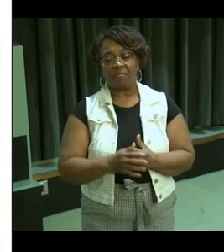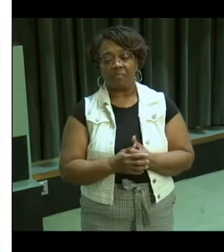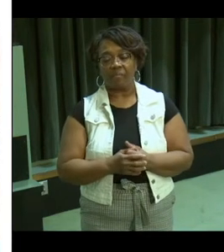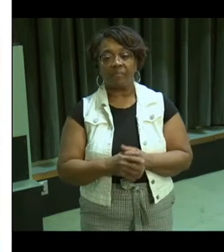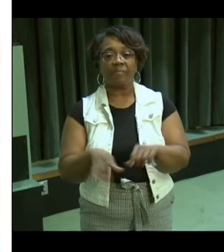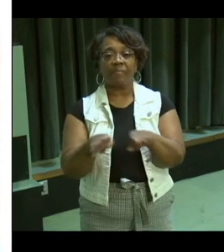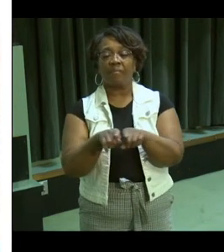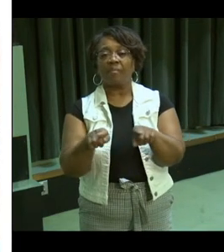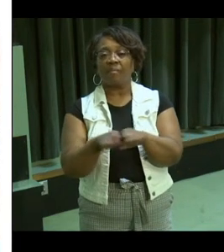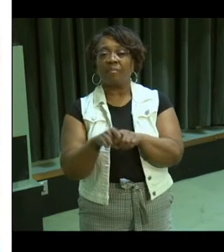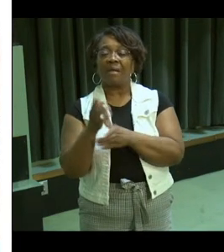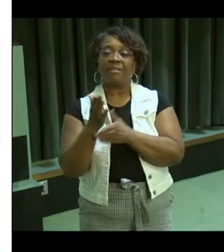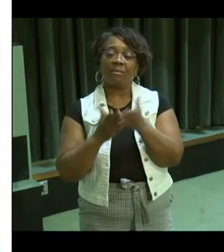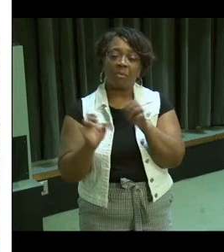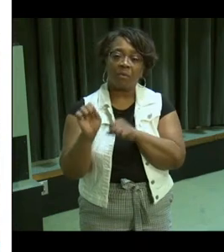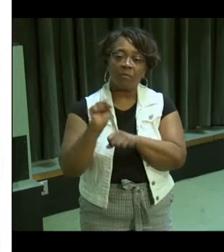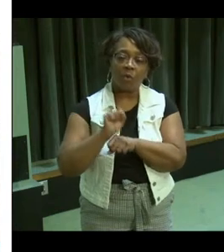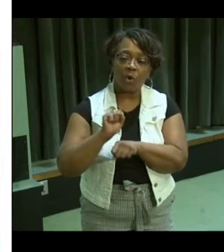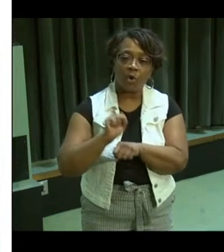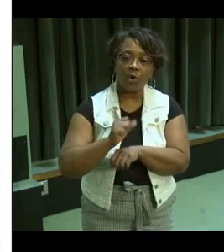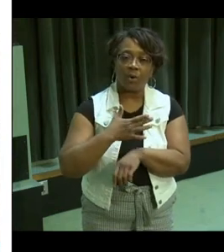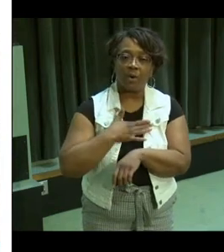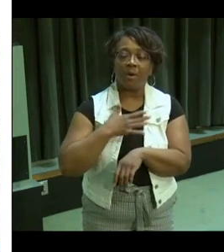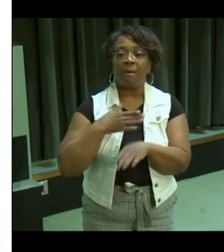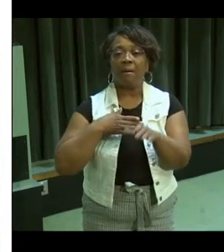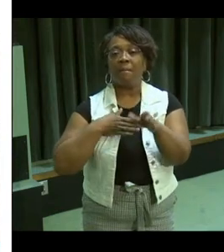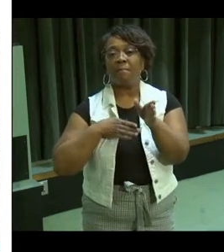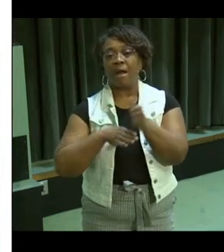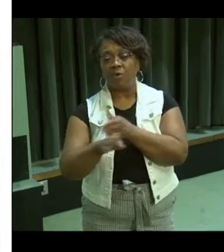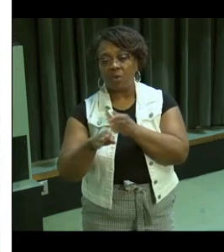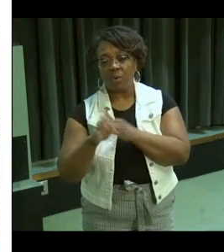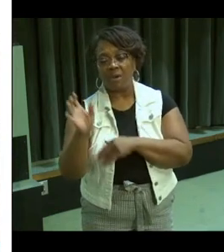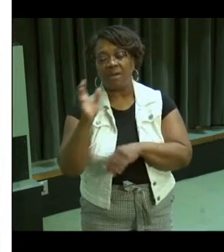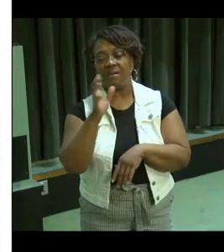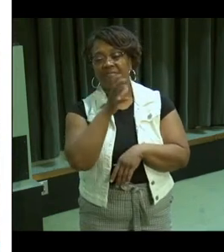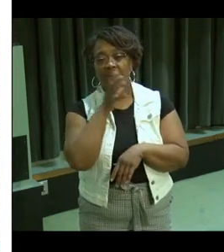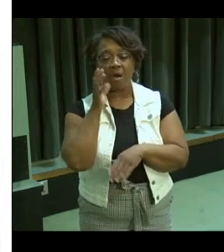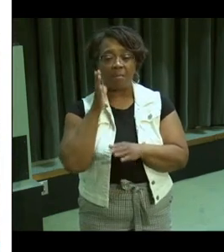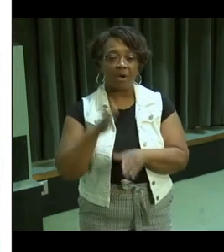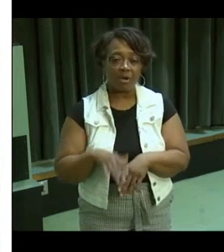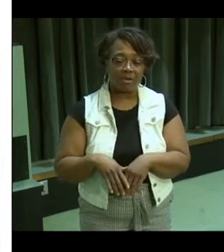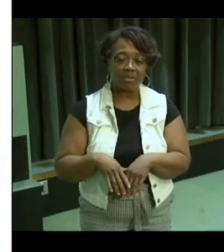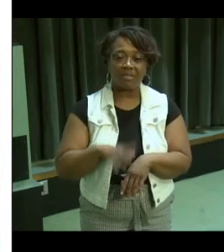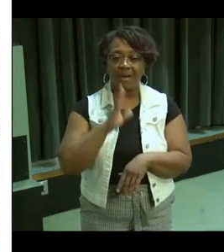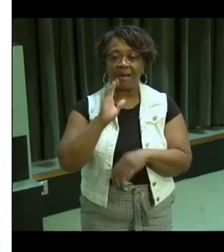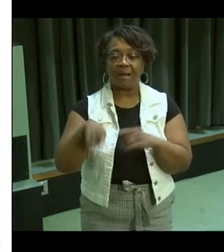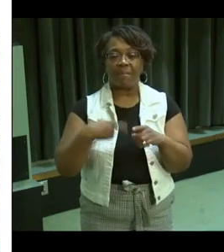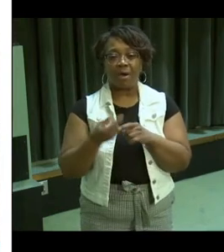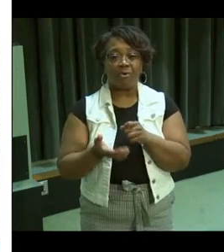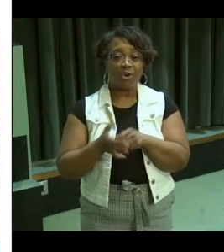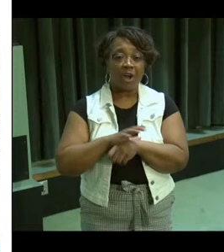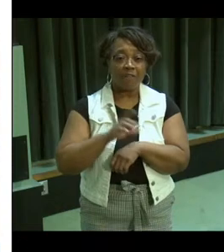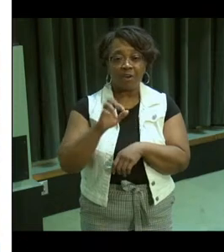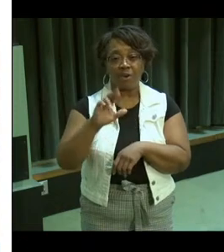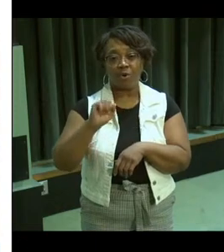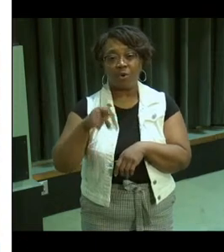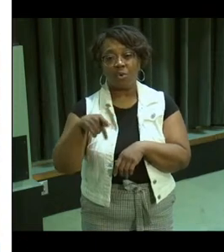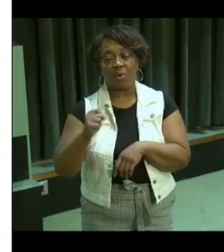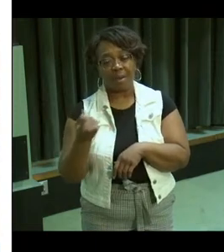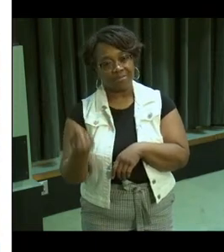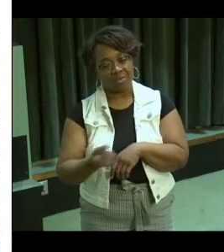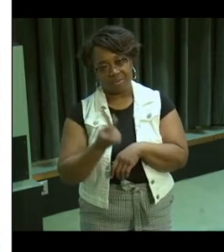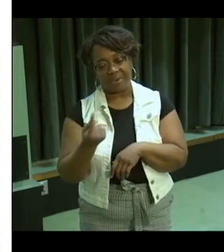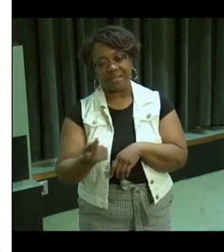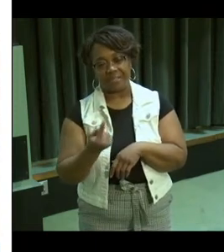of the work I do with minority